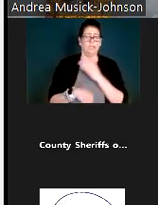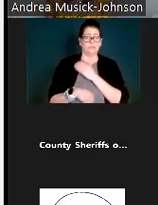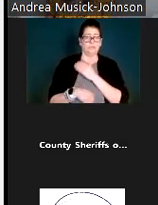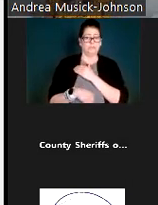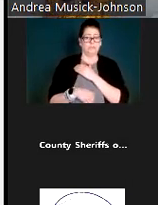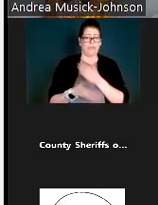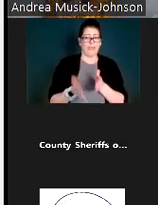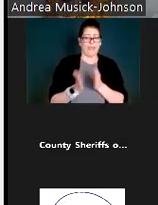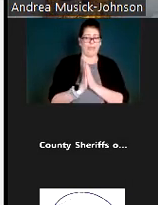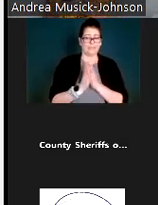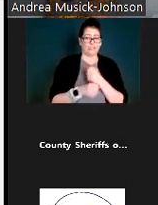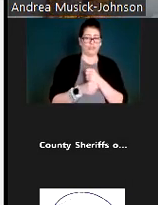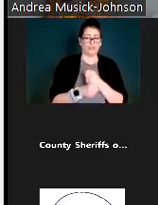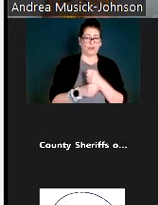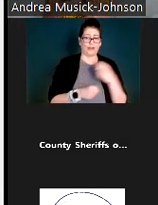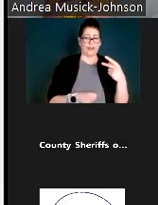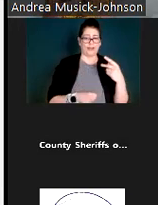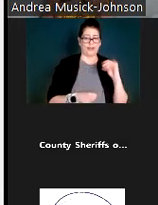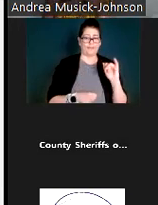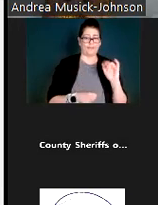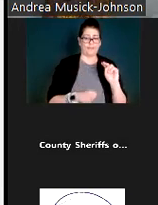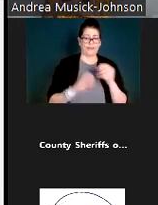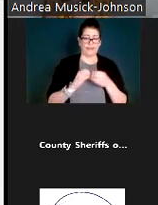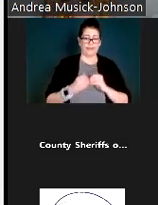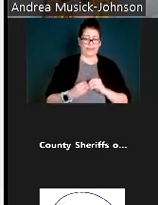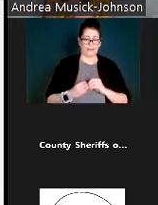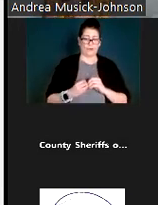This PIN is going to allow me access to receive those notifications.